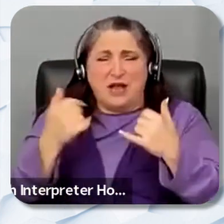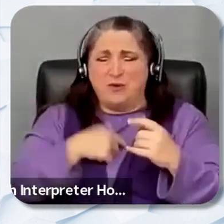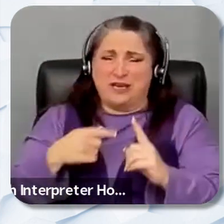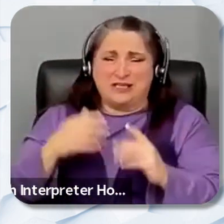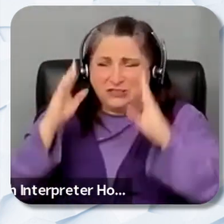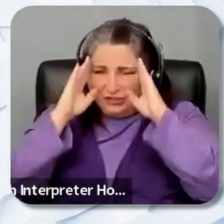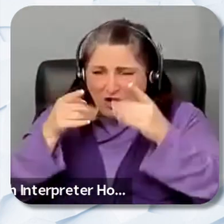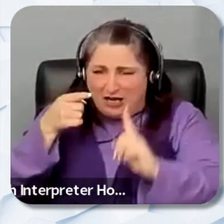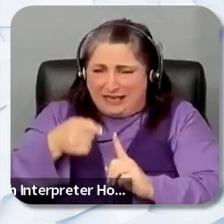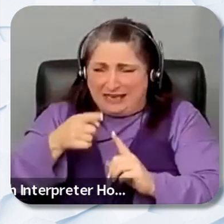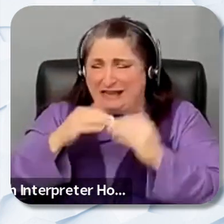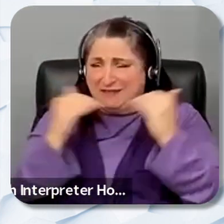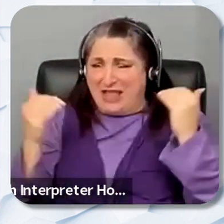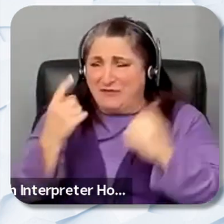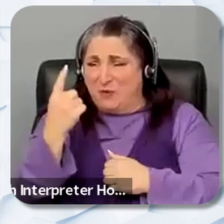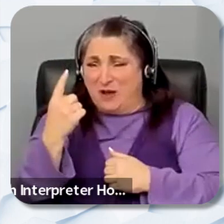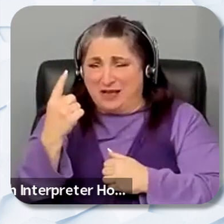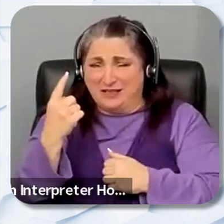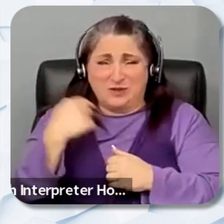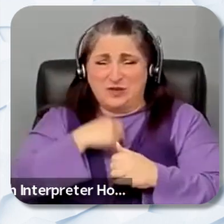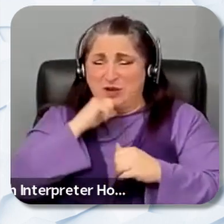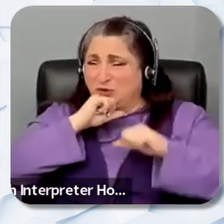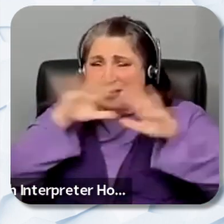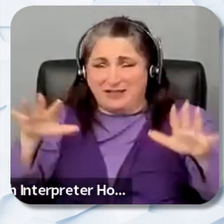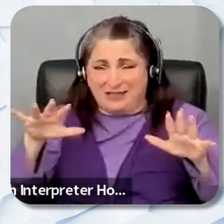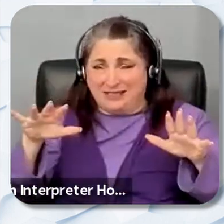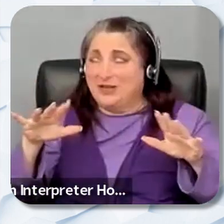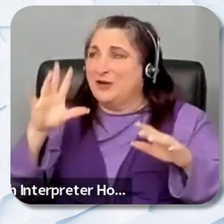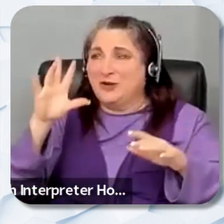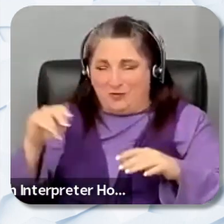don't need to do anything because nothing is due to CDE." No, that's not correct. So